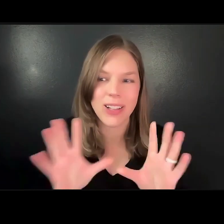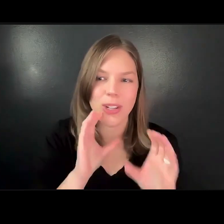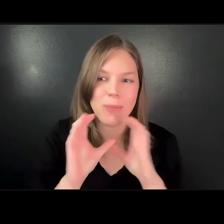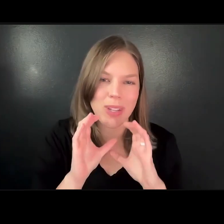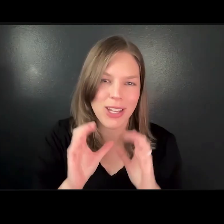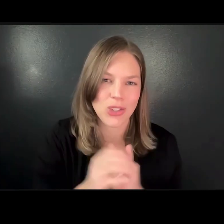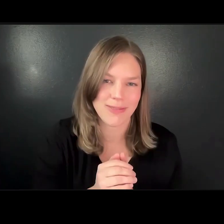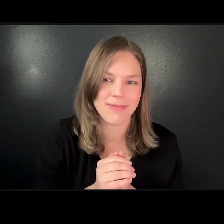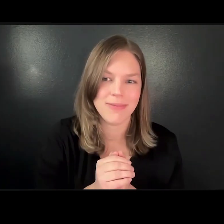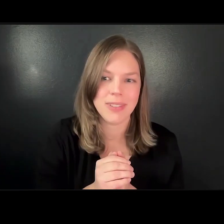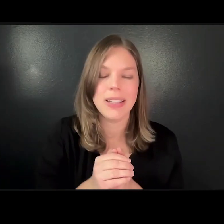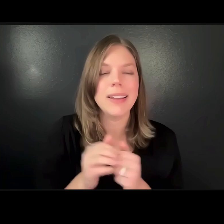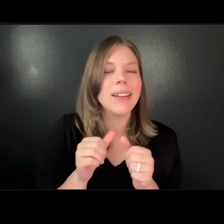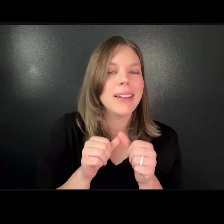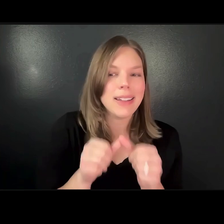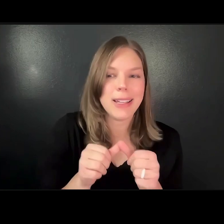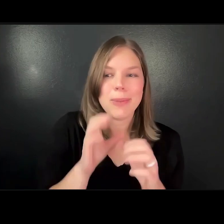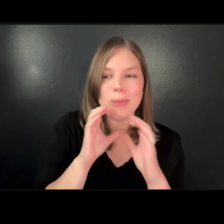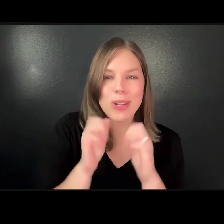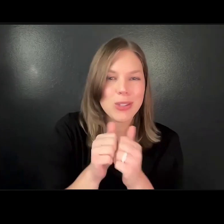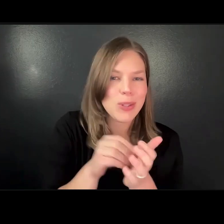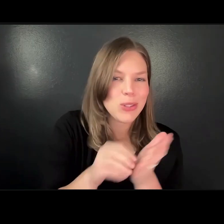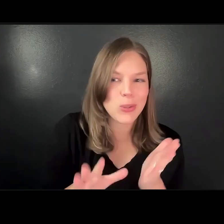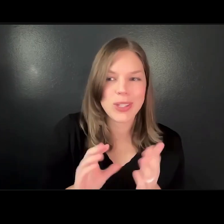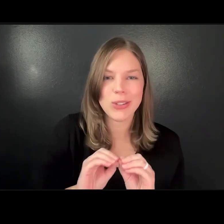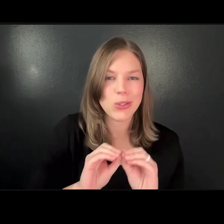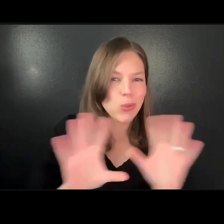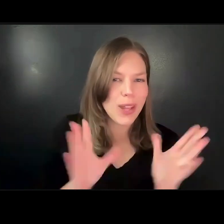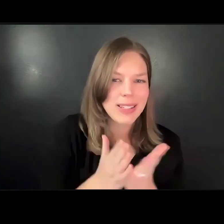involves first clear communication. Keep the communication with students